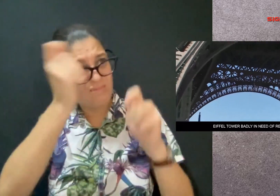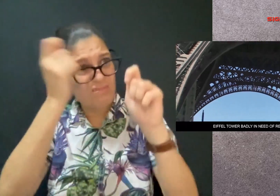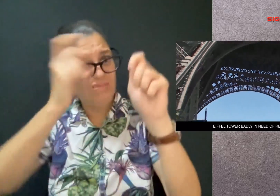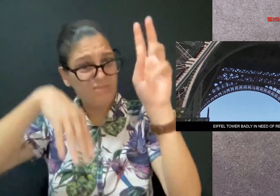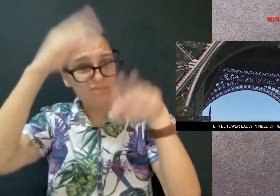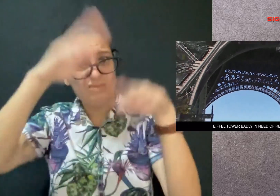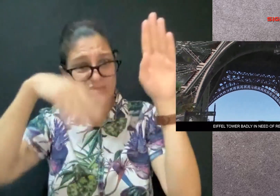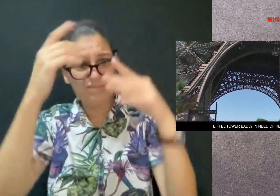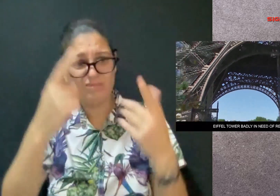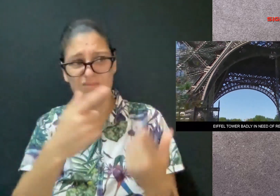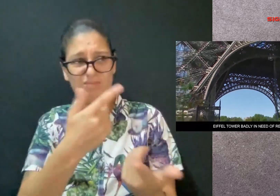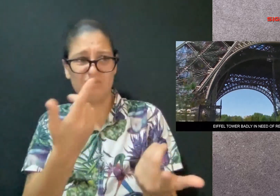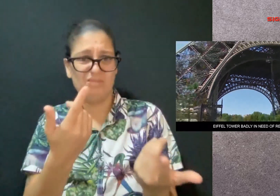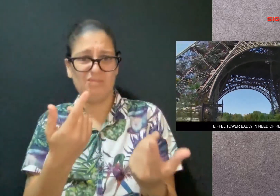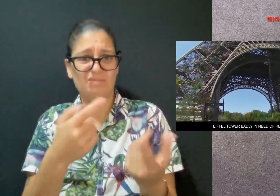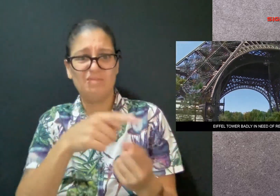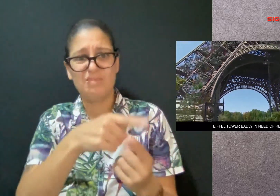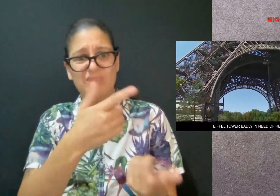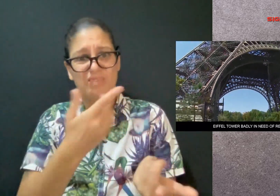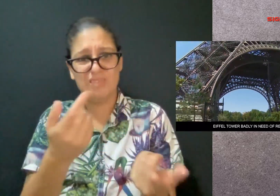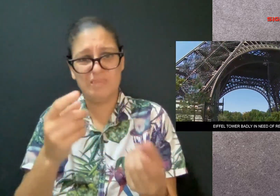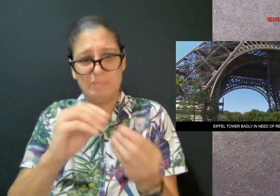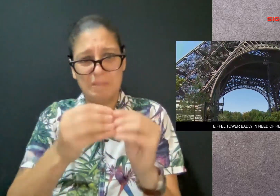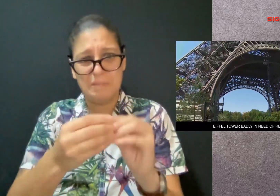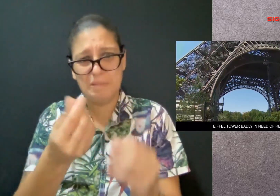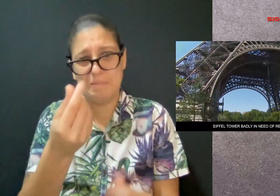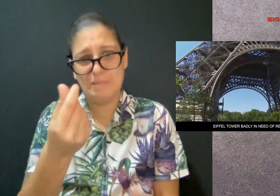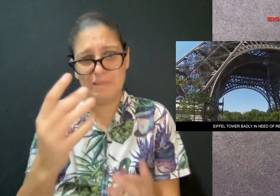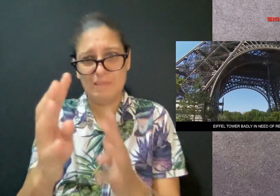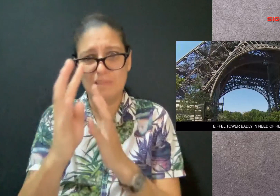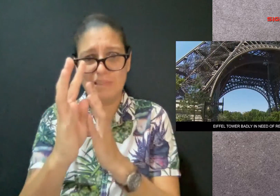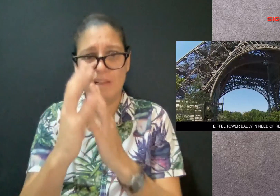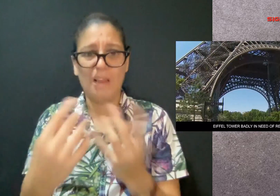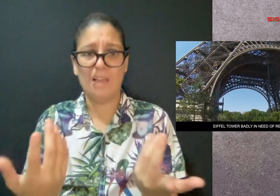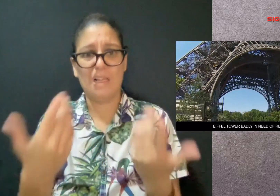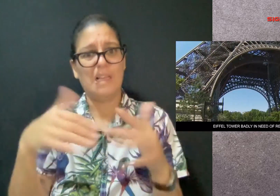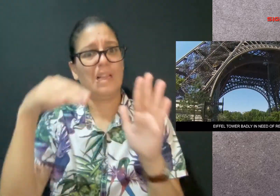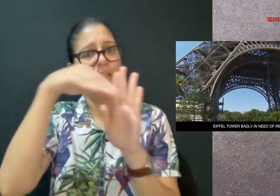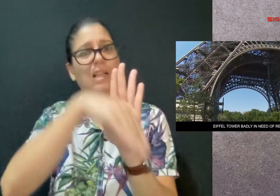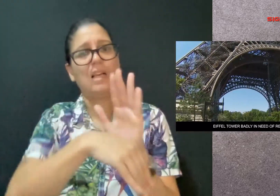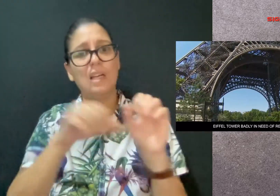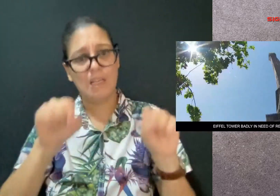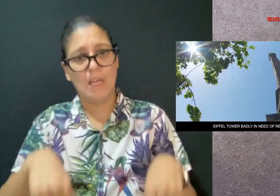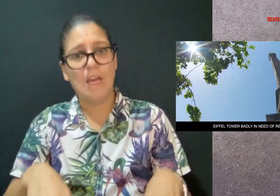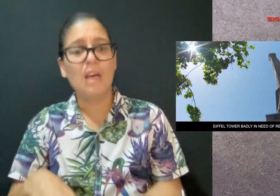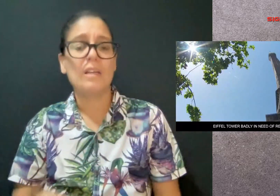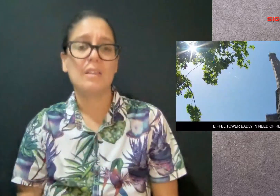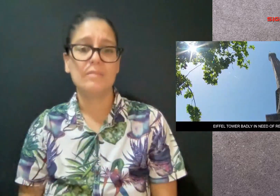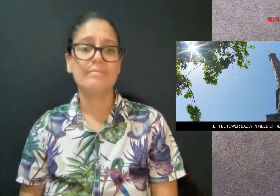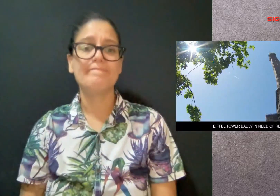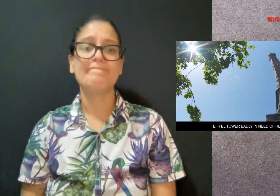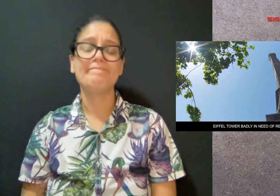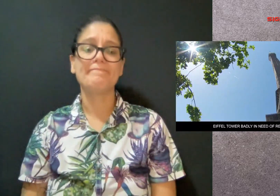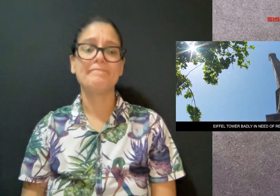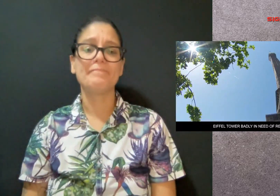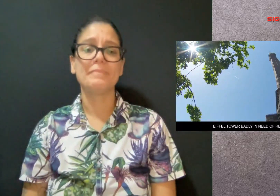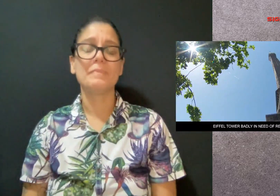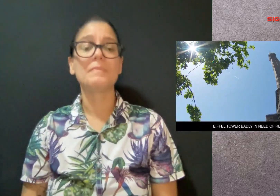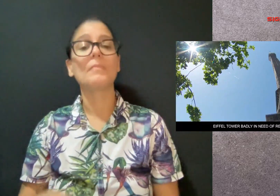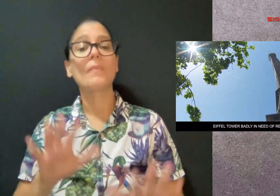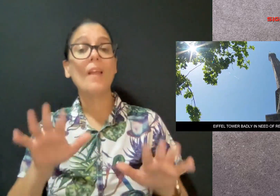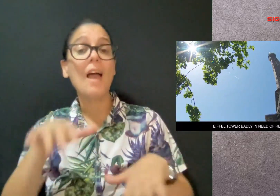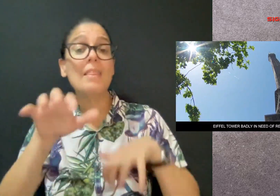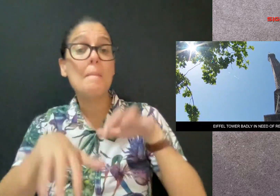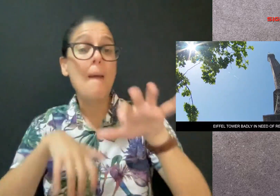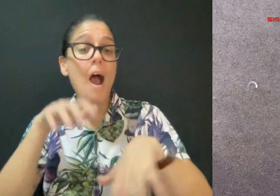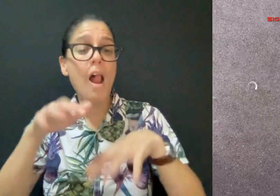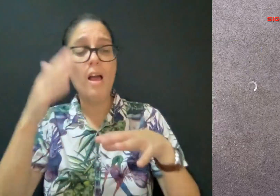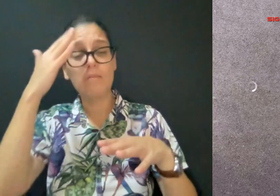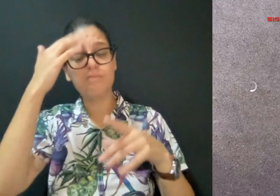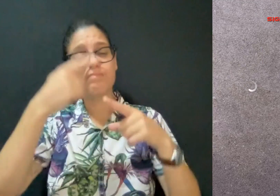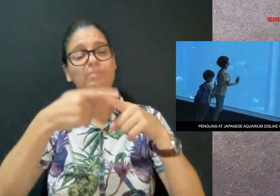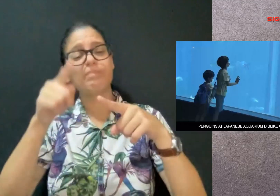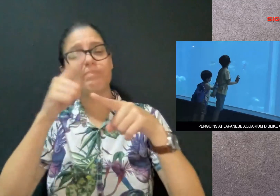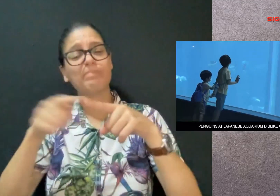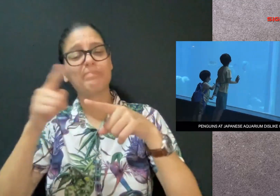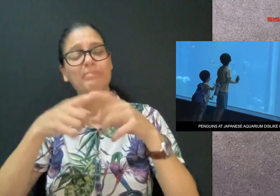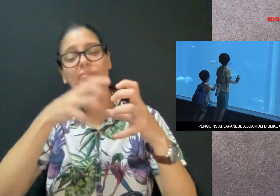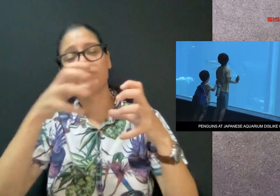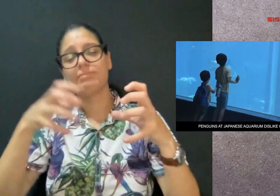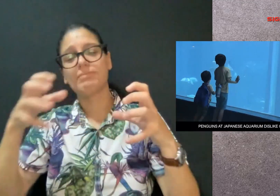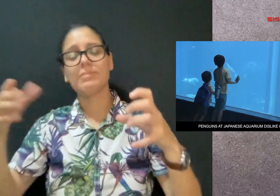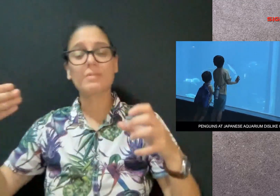want to close it for a long time for maintenance because of the tourist revenue that could be lost